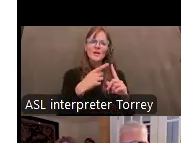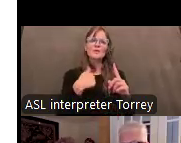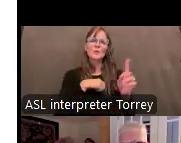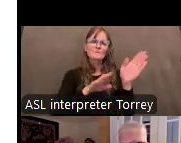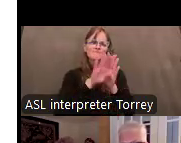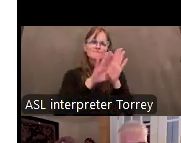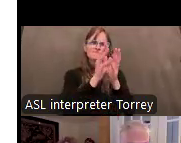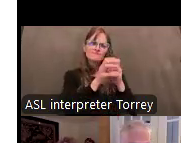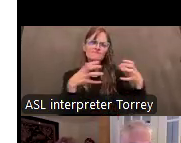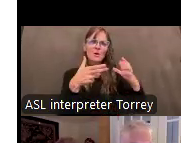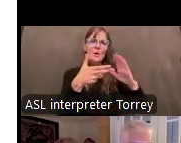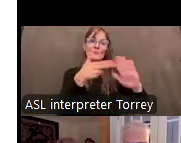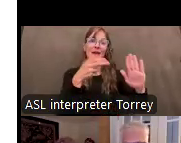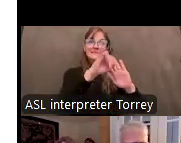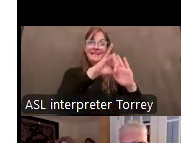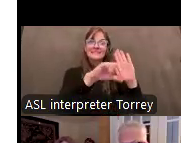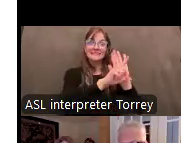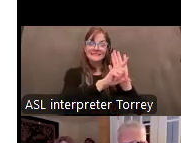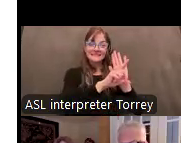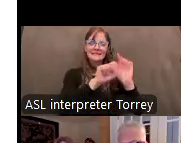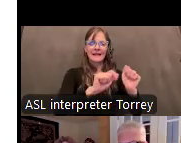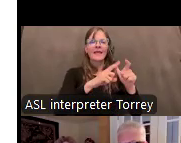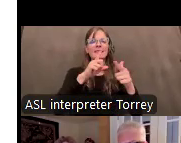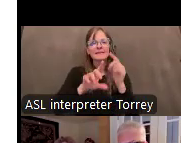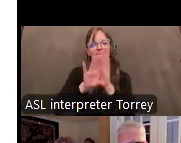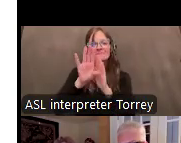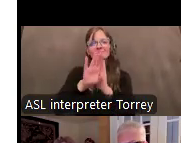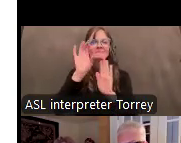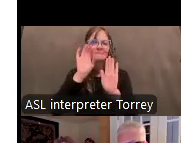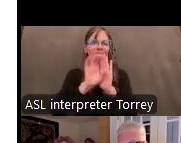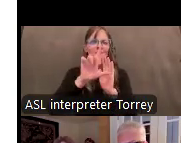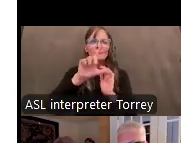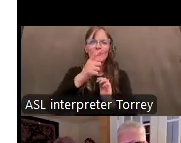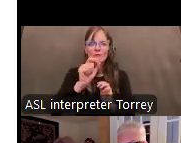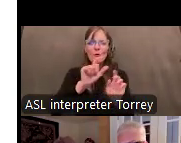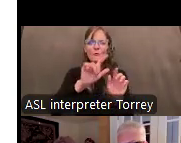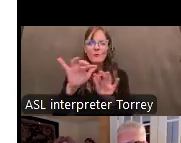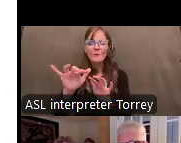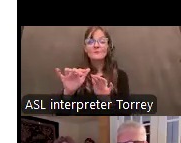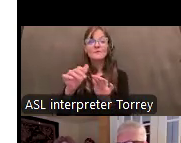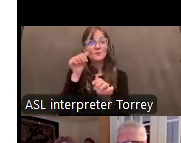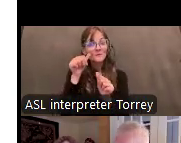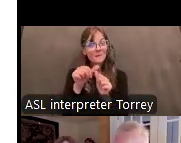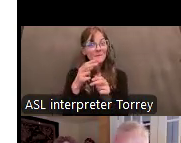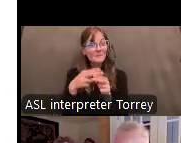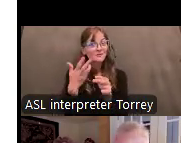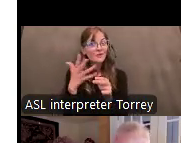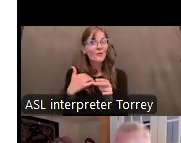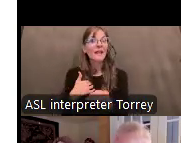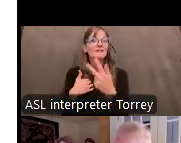how we now have three branches of our brand. We started with WisCaregiver Careers and added onto our logo in a subtle way,